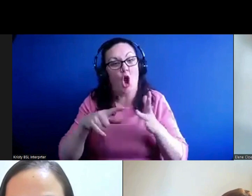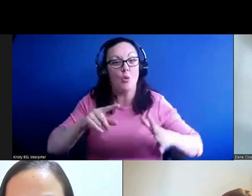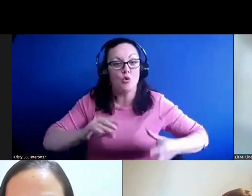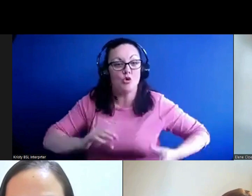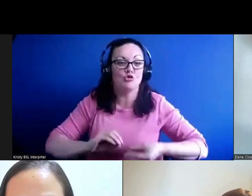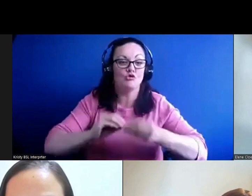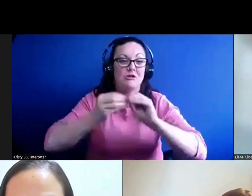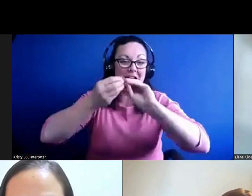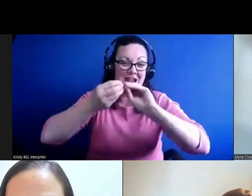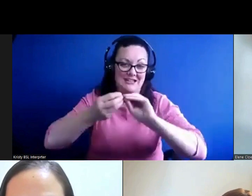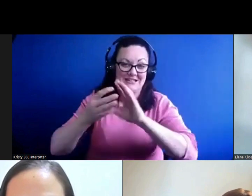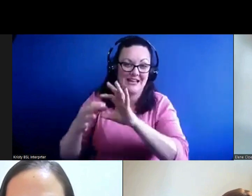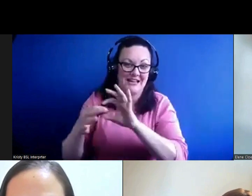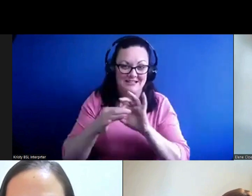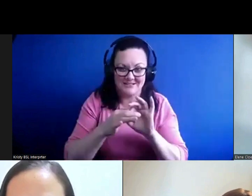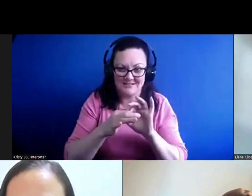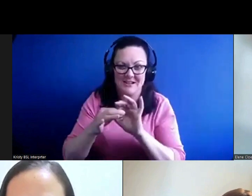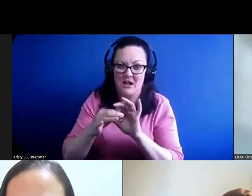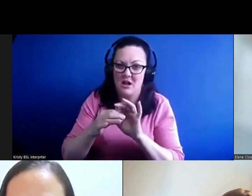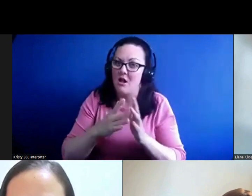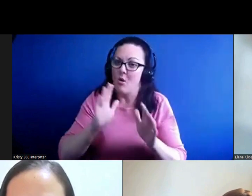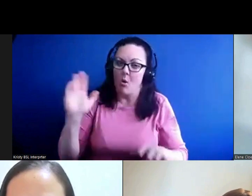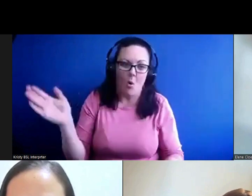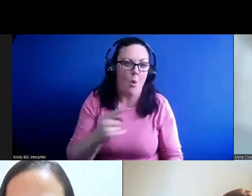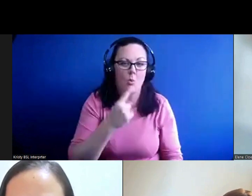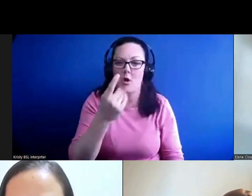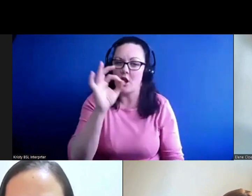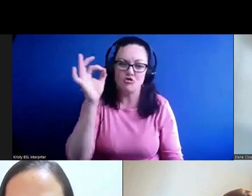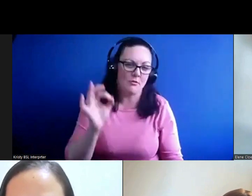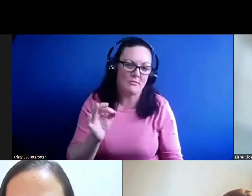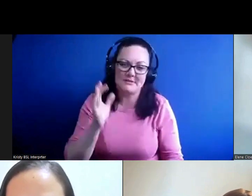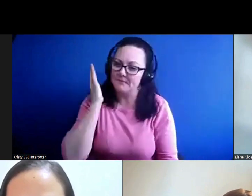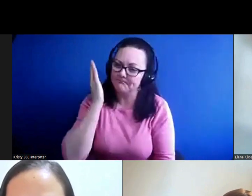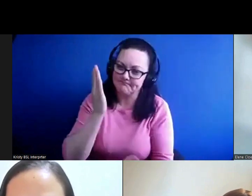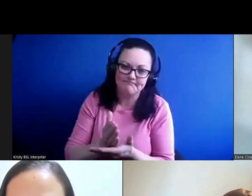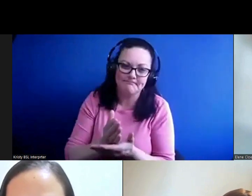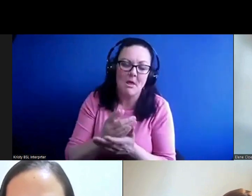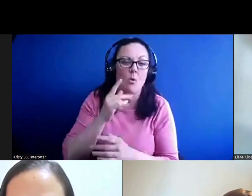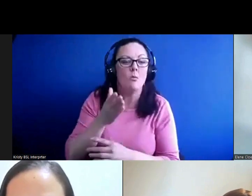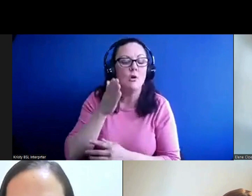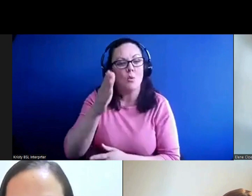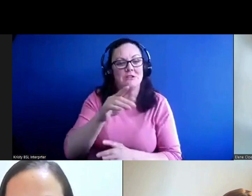interventions are 100% that, when we move into a community